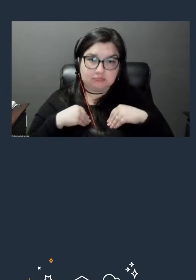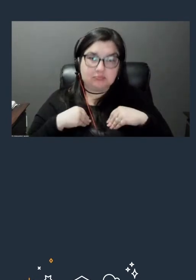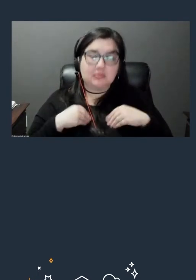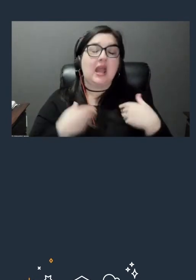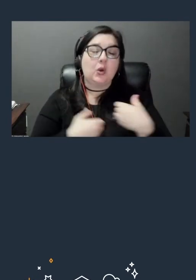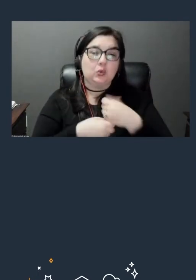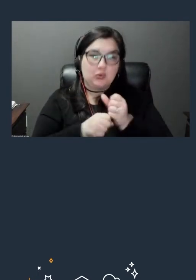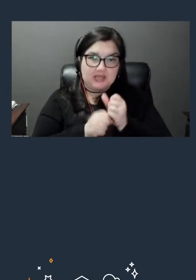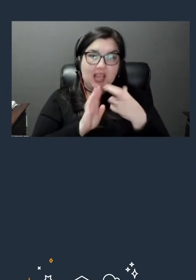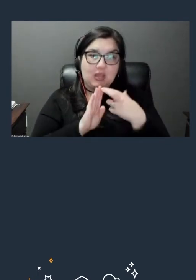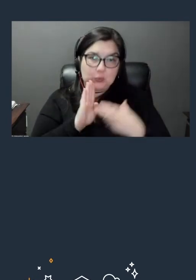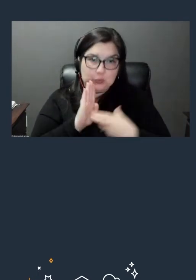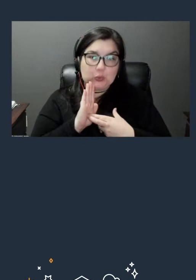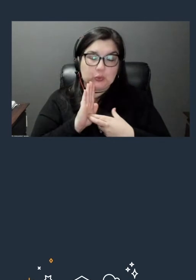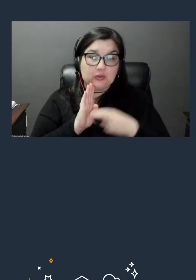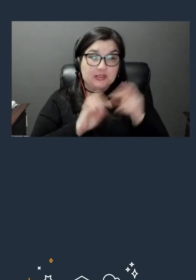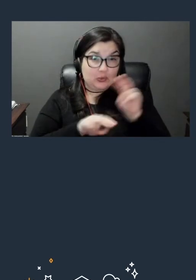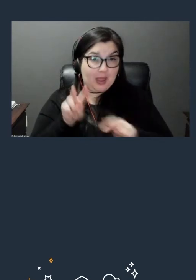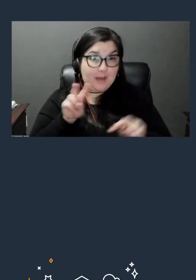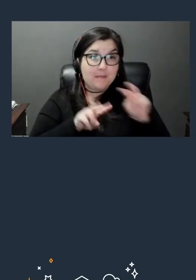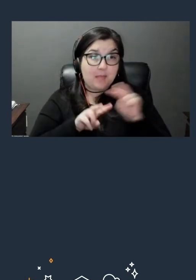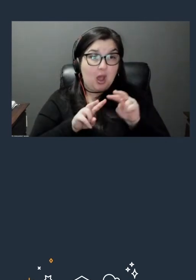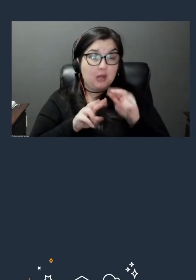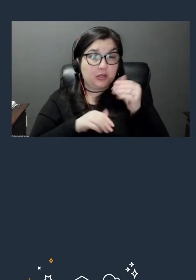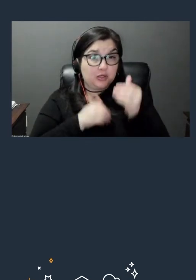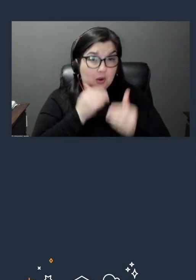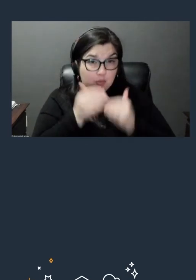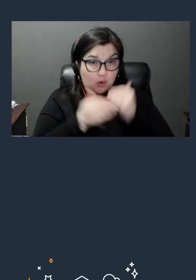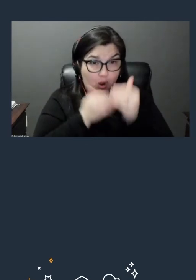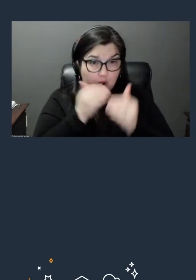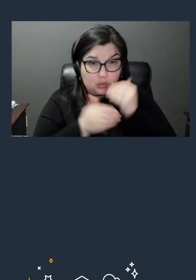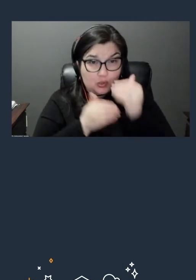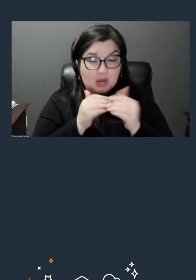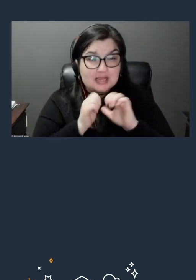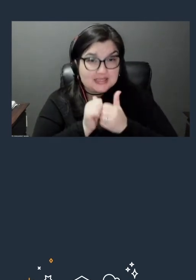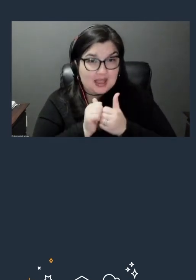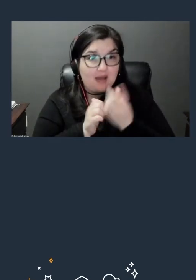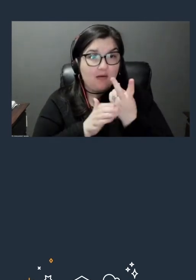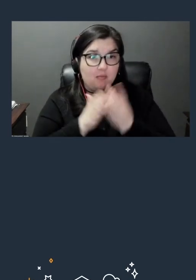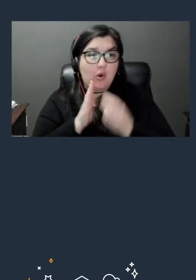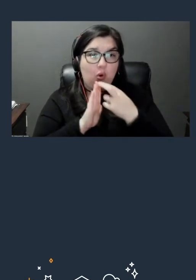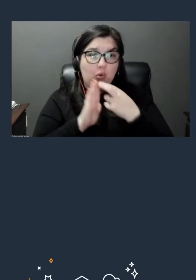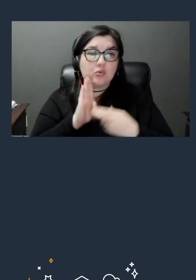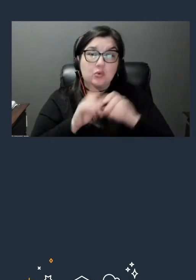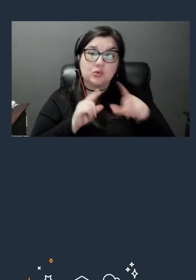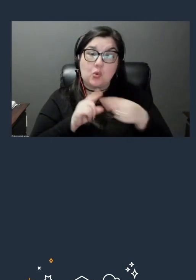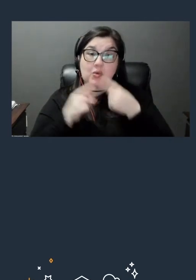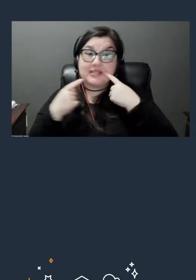You can monitor the progress for both the rules here. So once they're both succeeded, let's go ahead and close this tab.